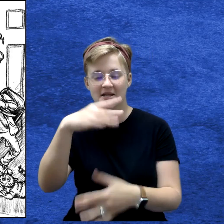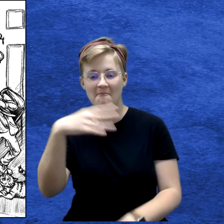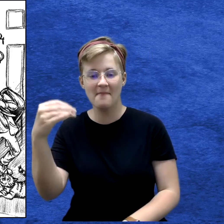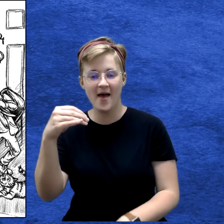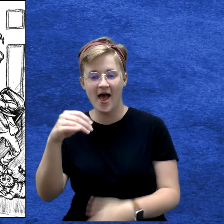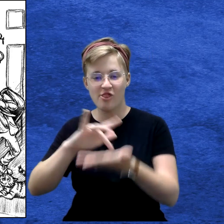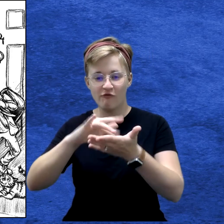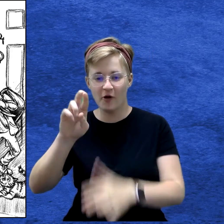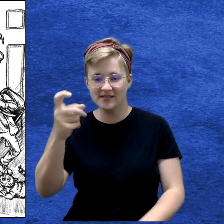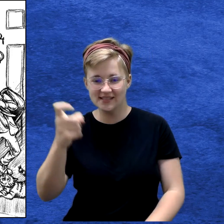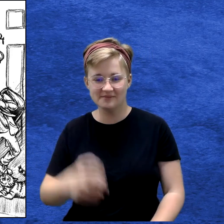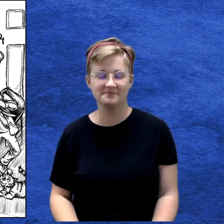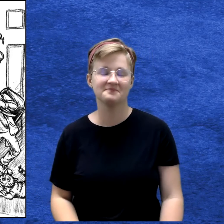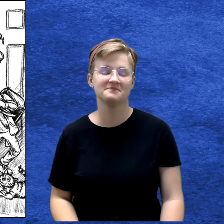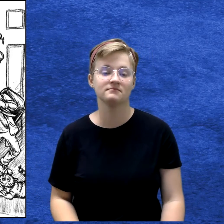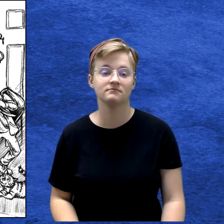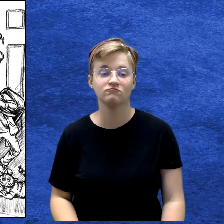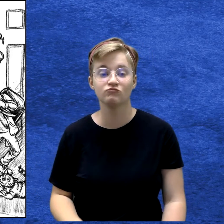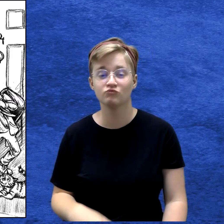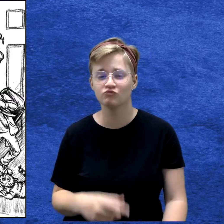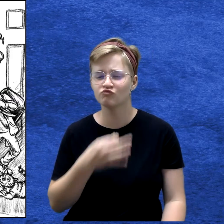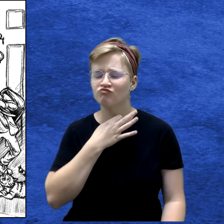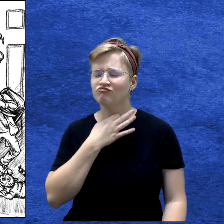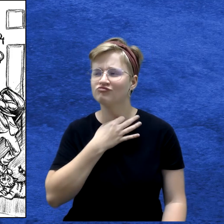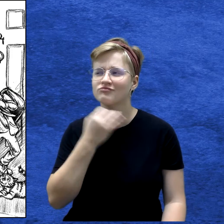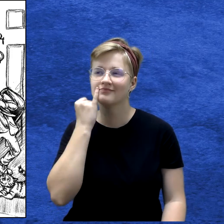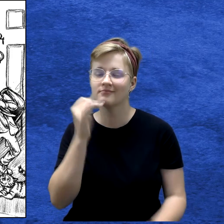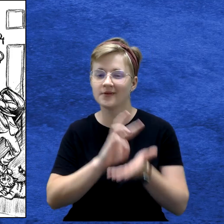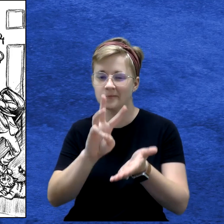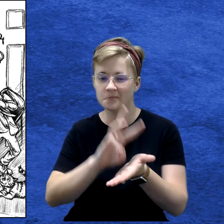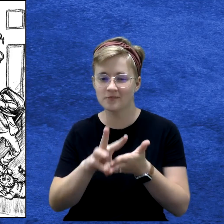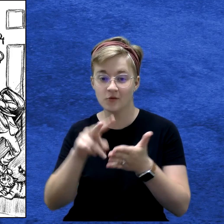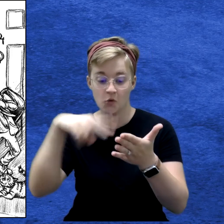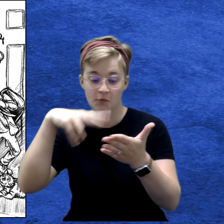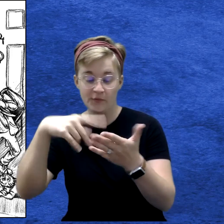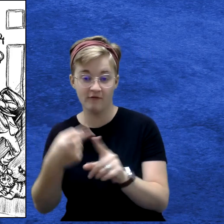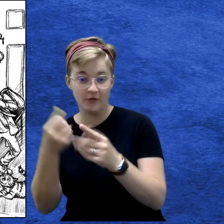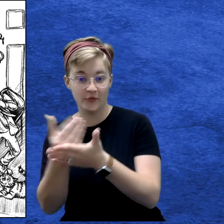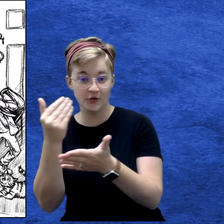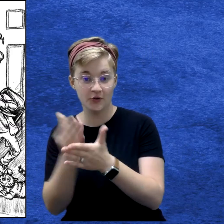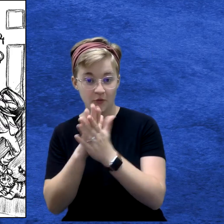“I wonder if Wallis Wallace will read from the new book he’s working on,” Dink said.